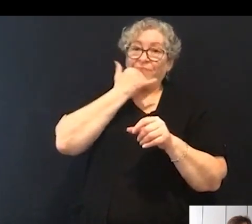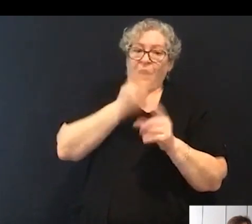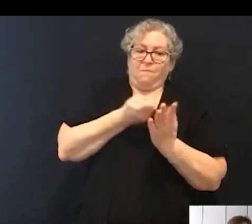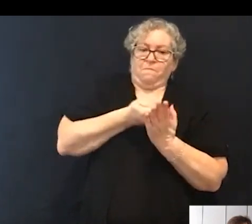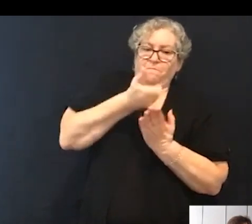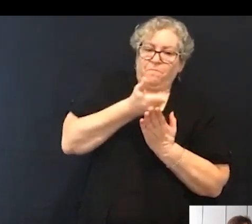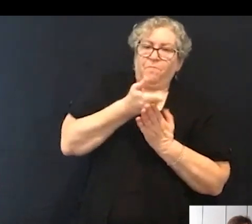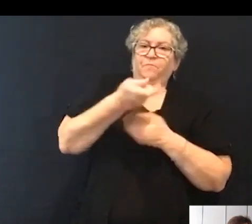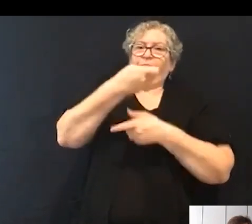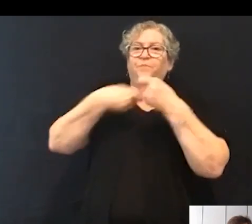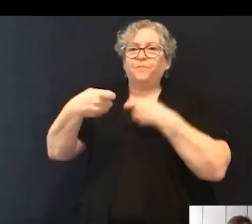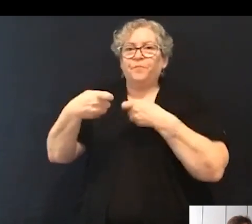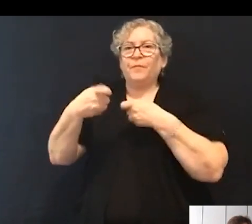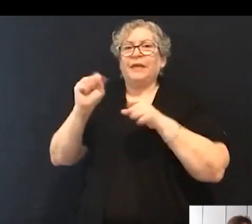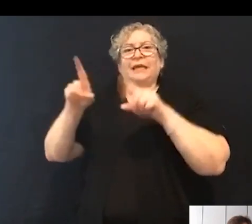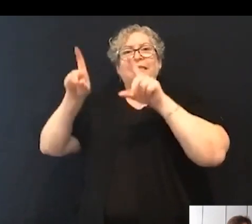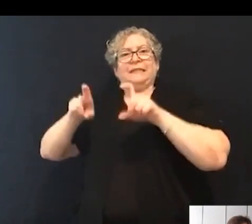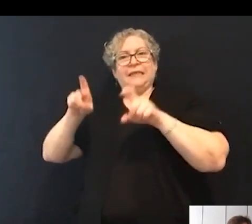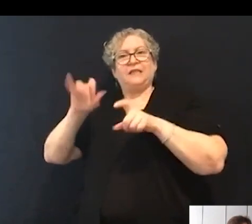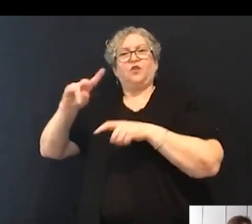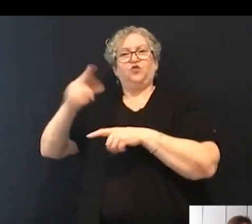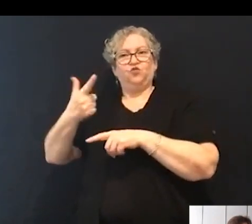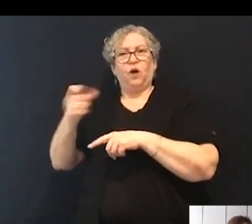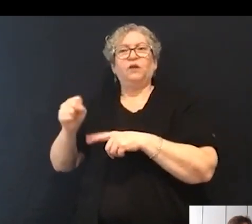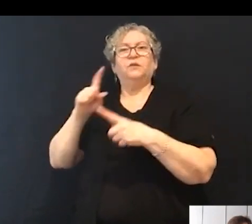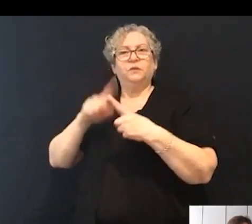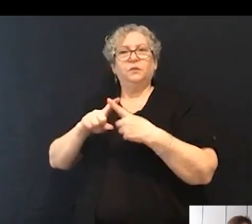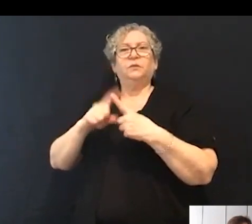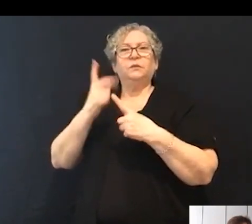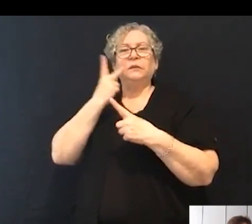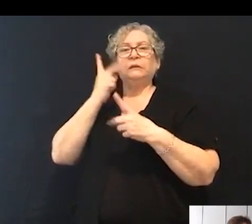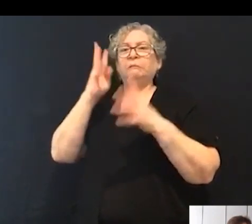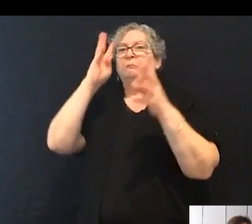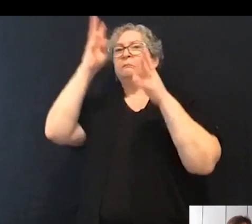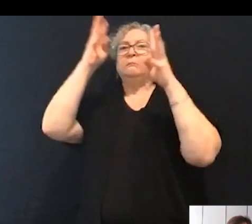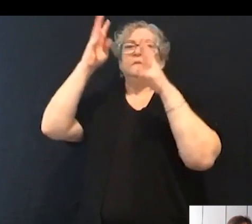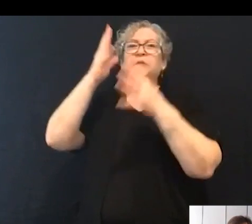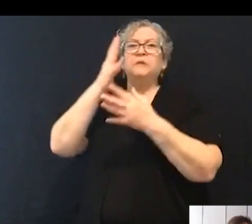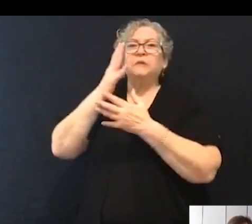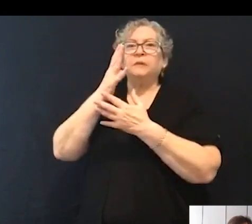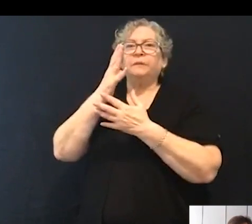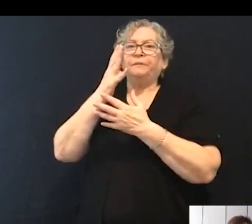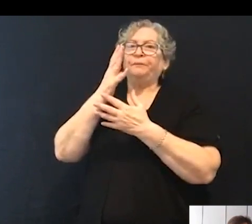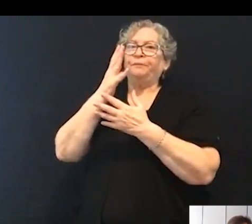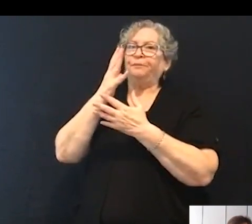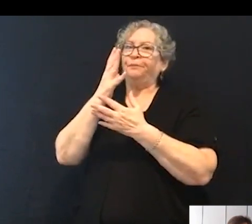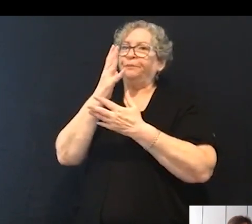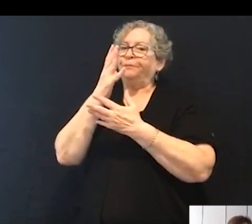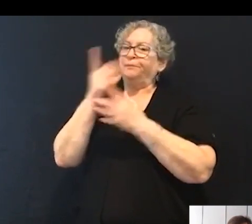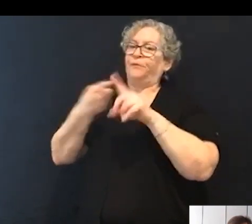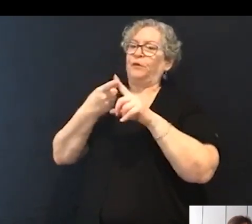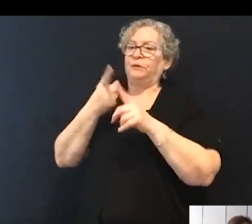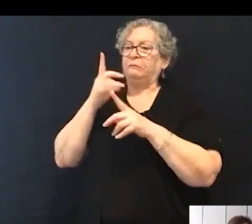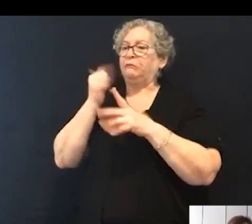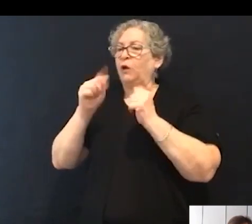to test drugs at an early stage and to come up with first dose estimations that then